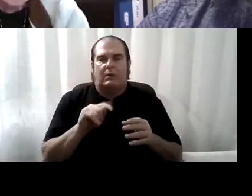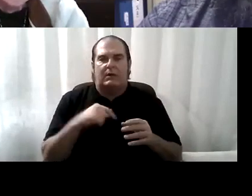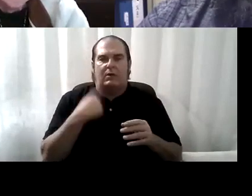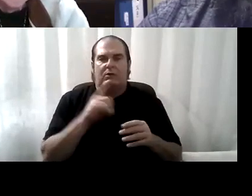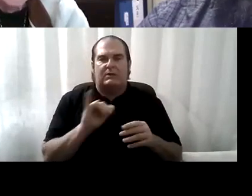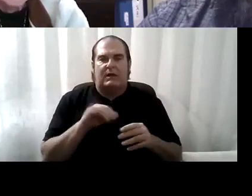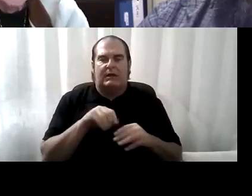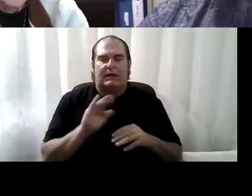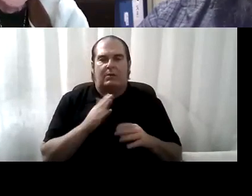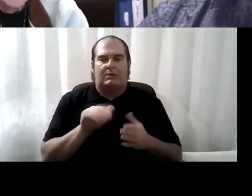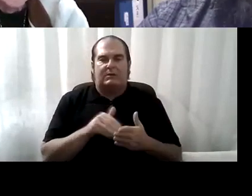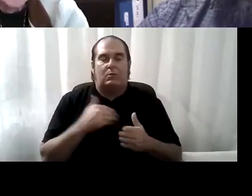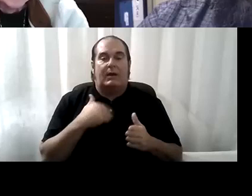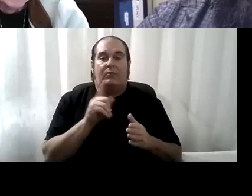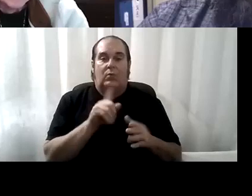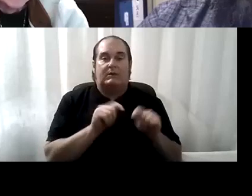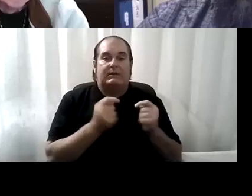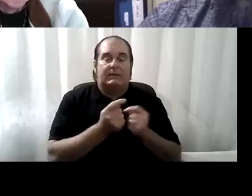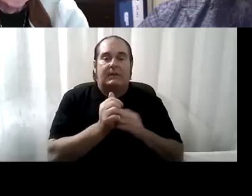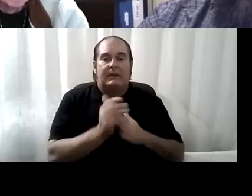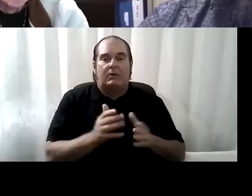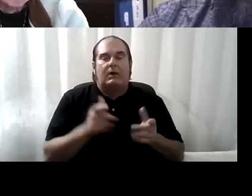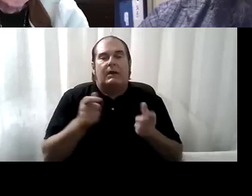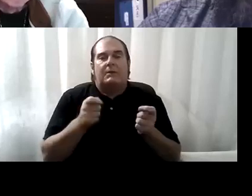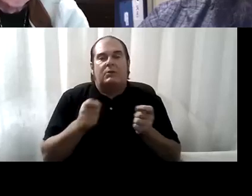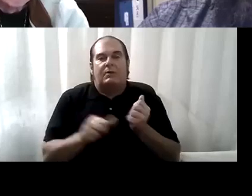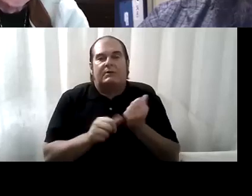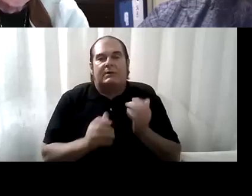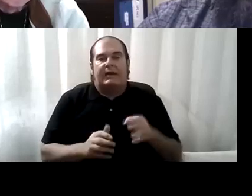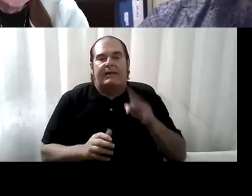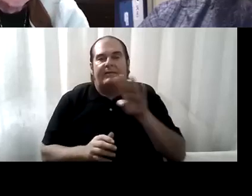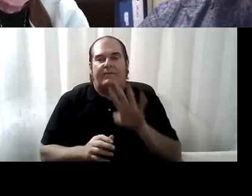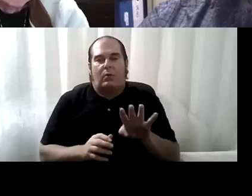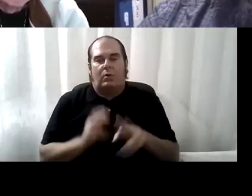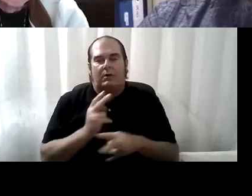We have a team lead, an administrative assistant and four care coordinators.